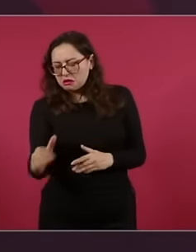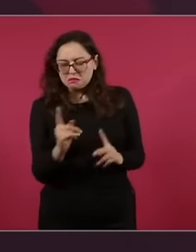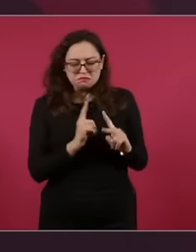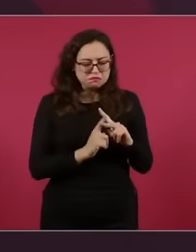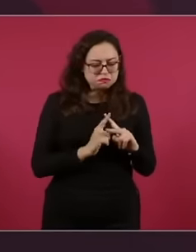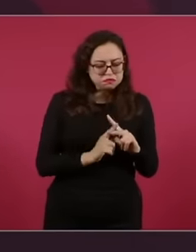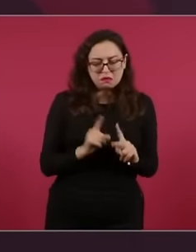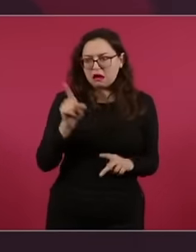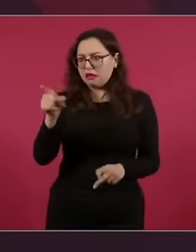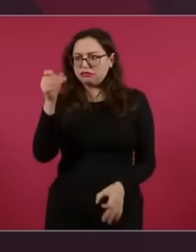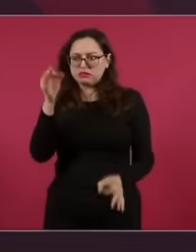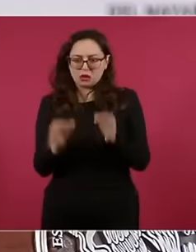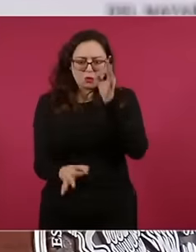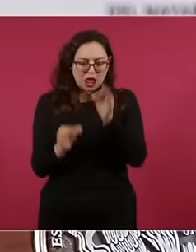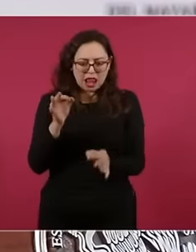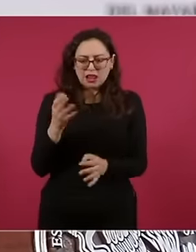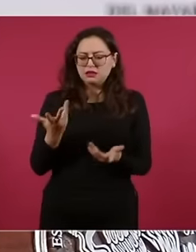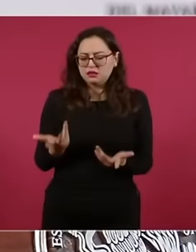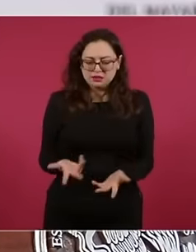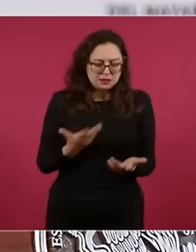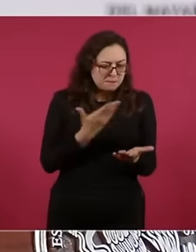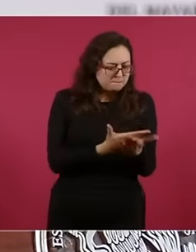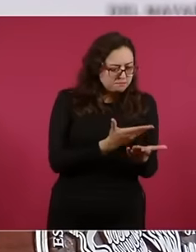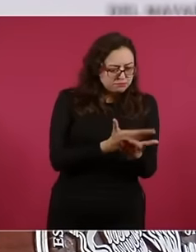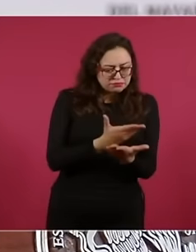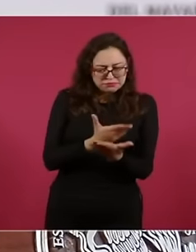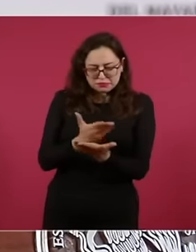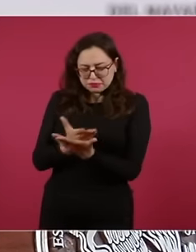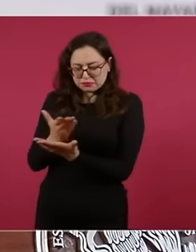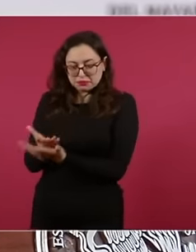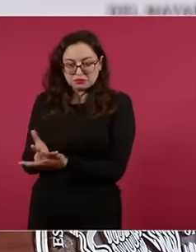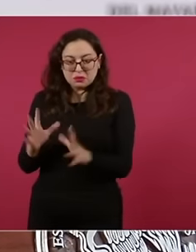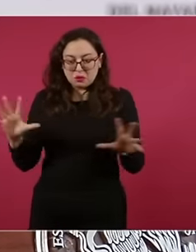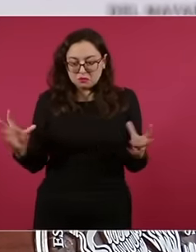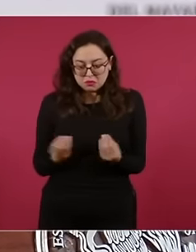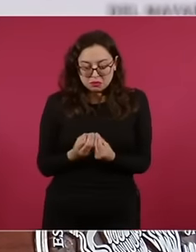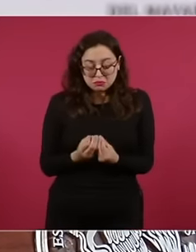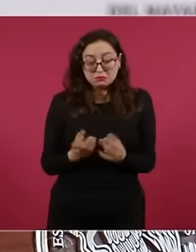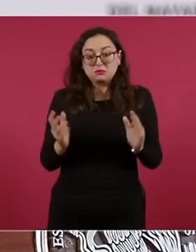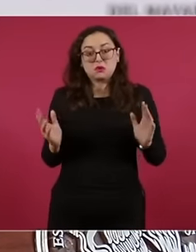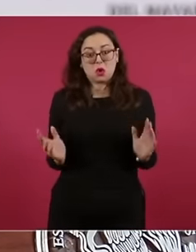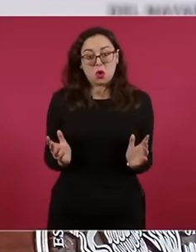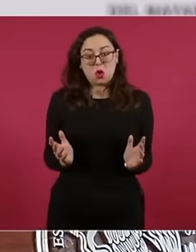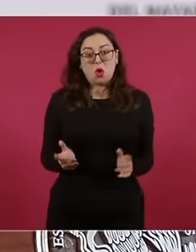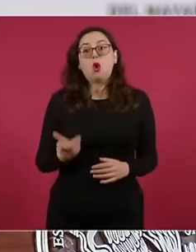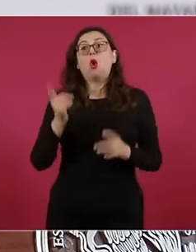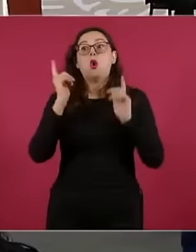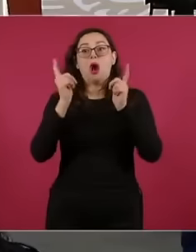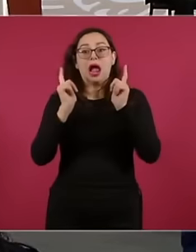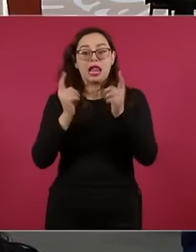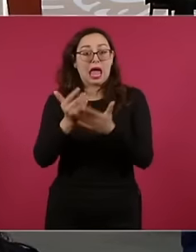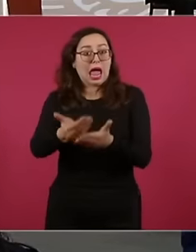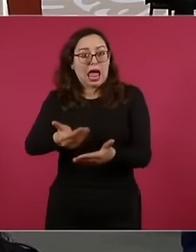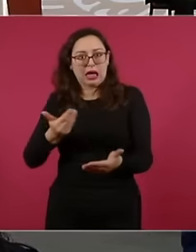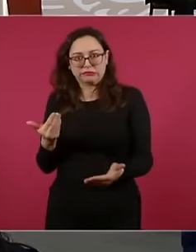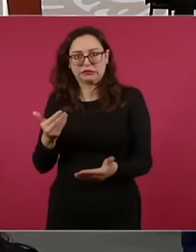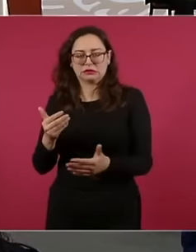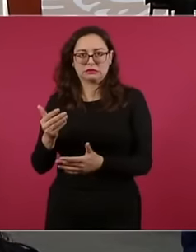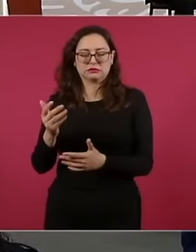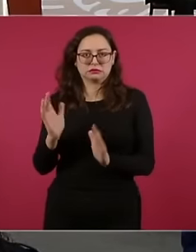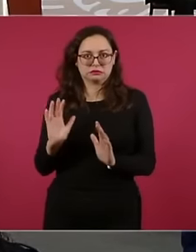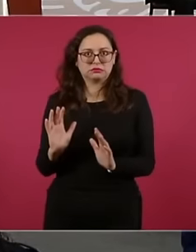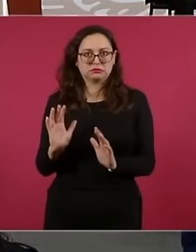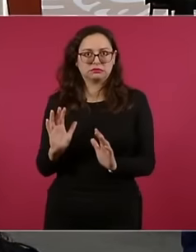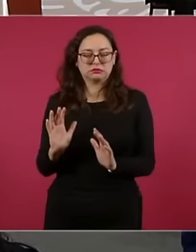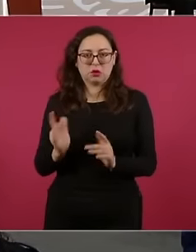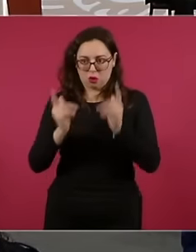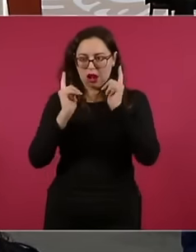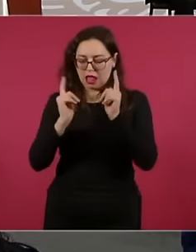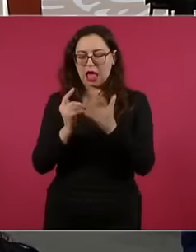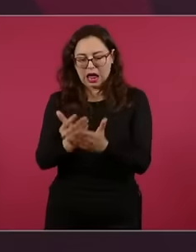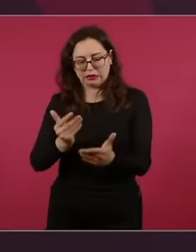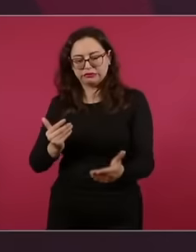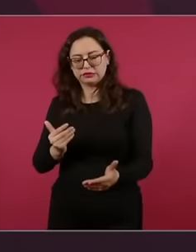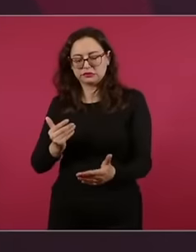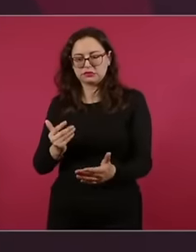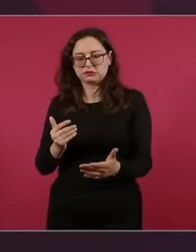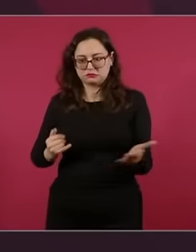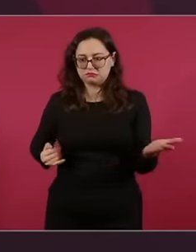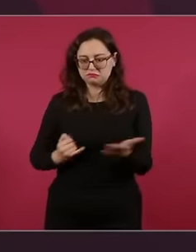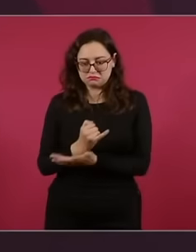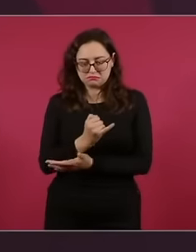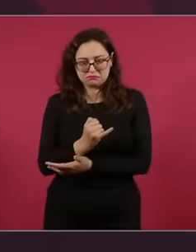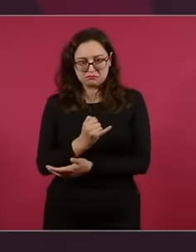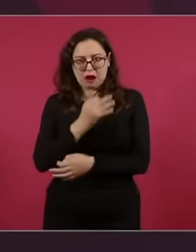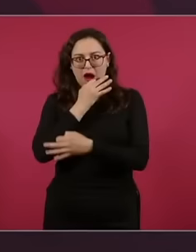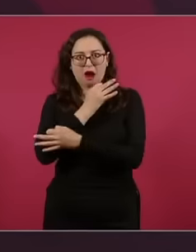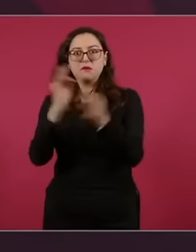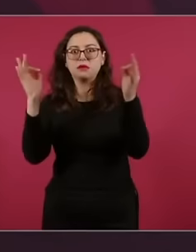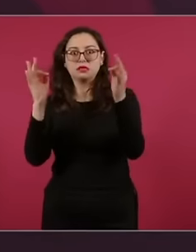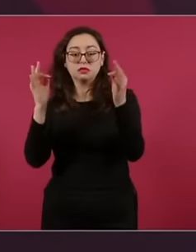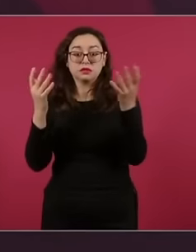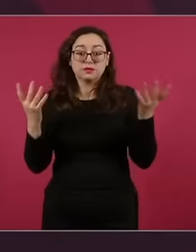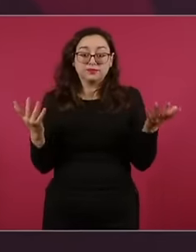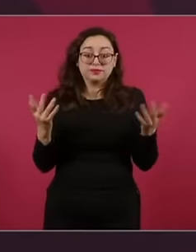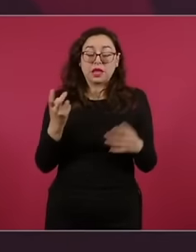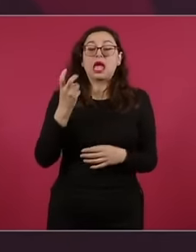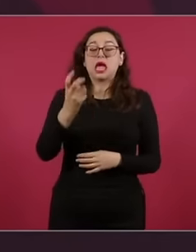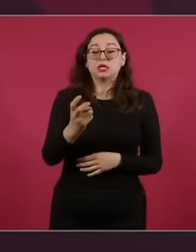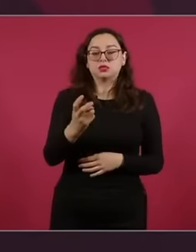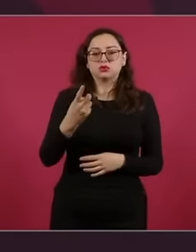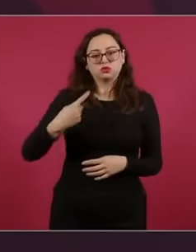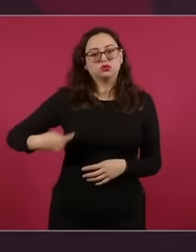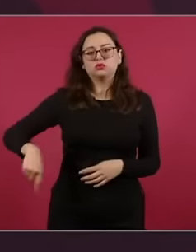the electoral court to resolve I hope it will be in less time And what we are